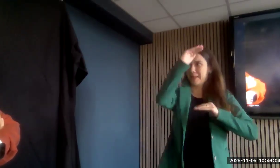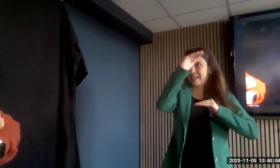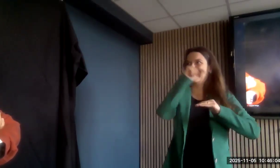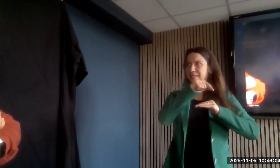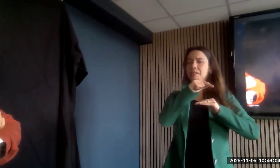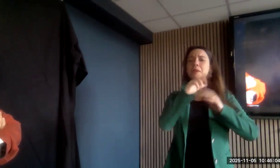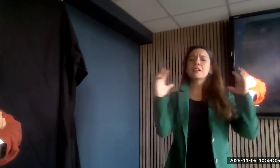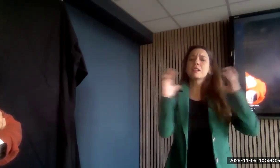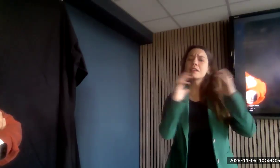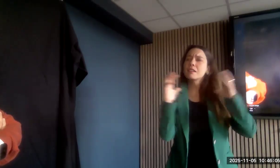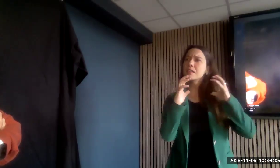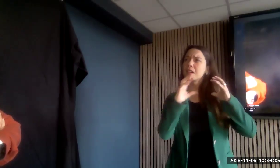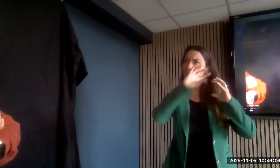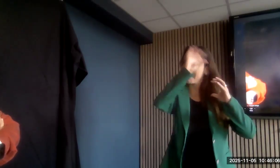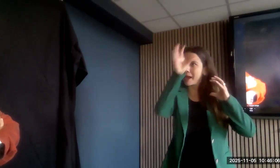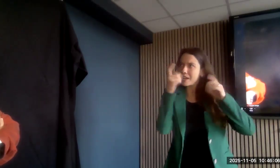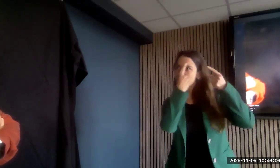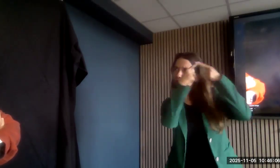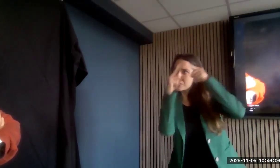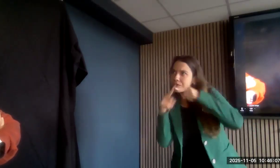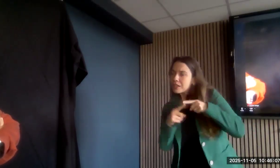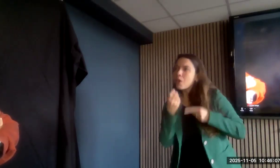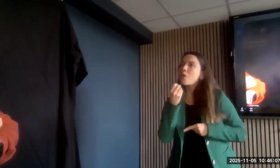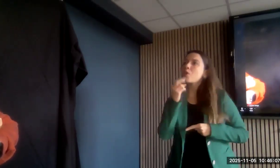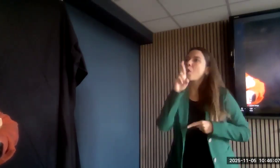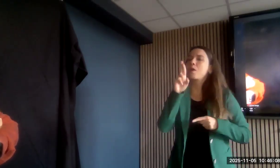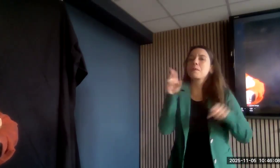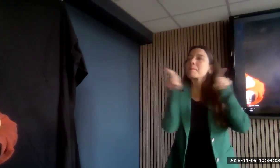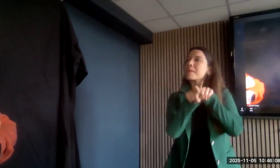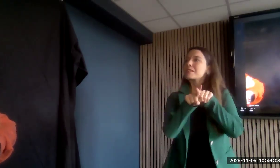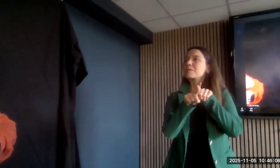So I'm curious about percentage with regards to, uh…